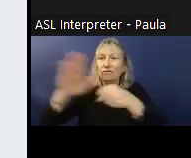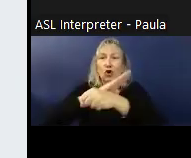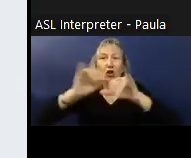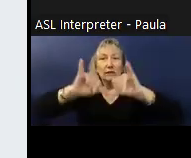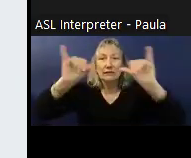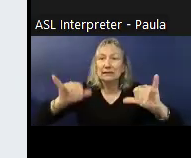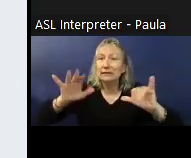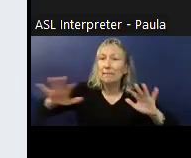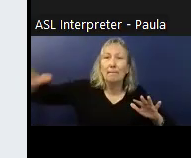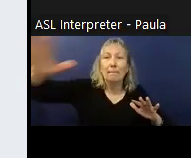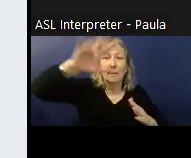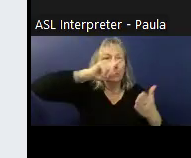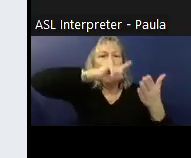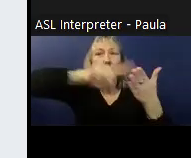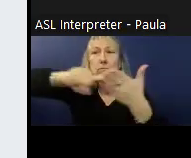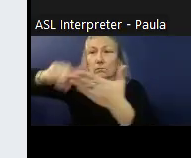Those are more regulatory.